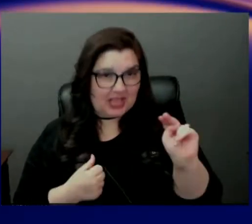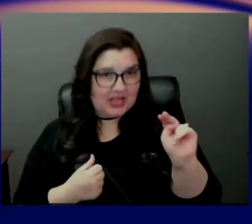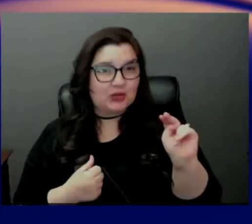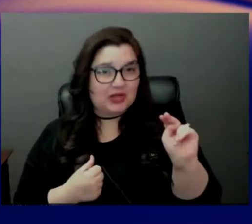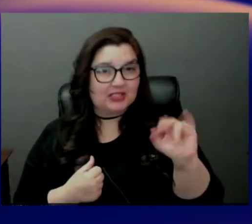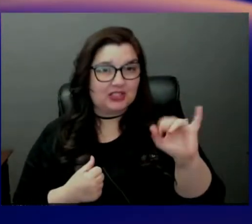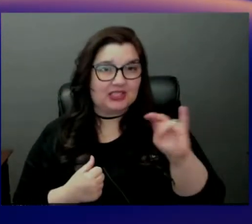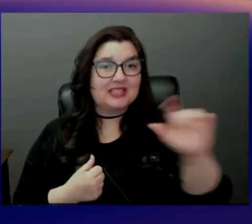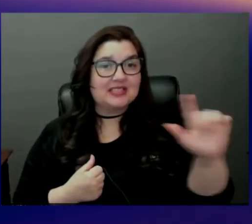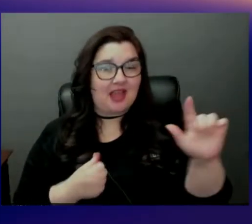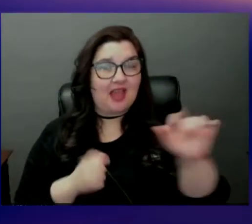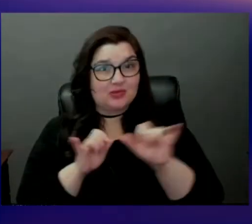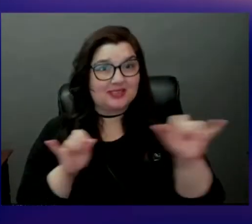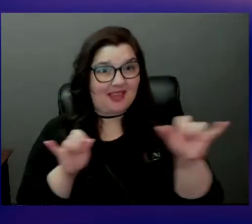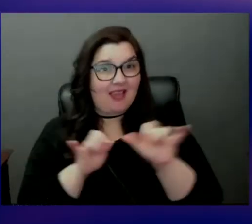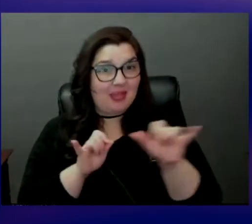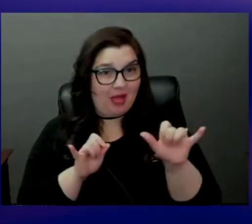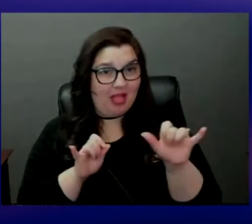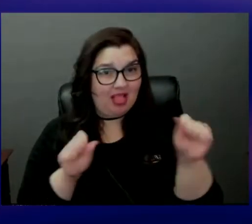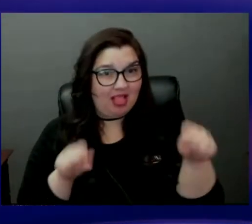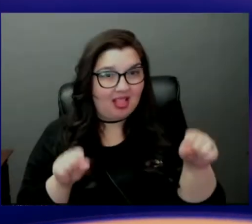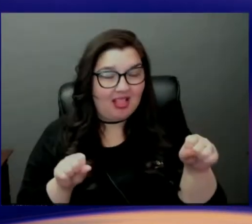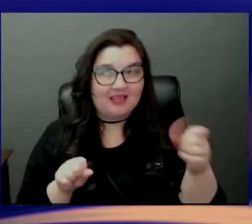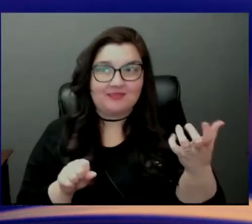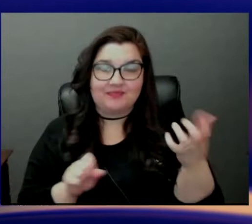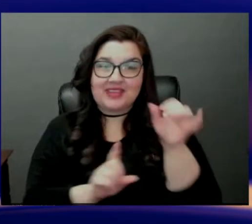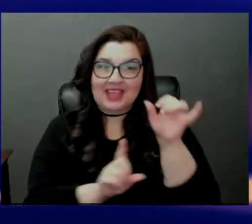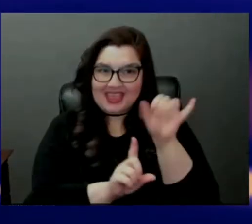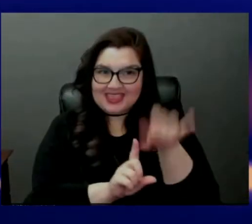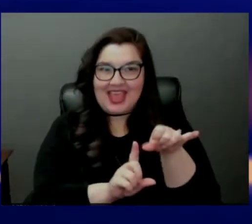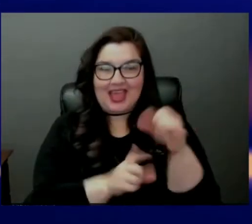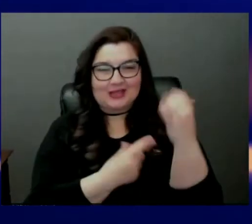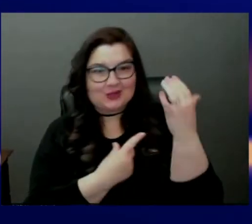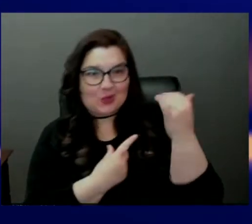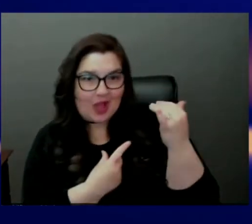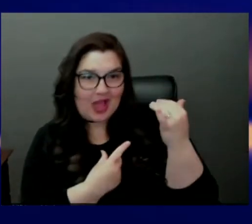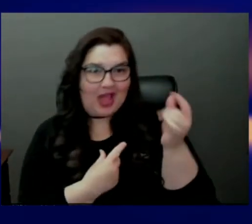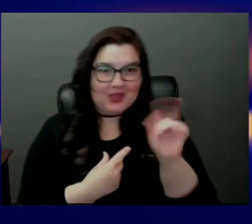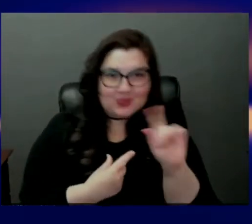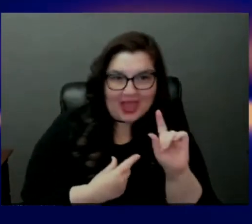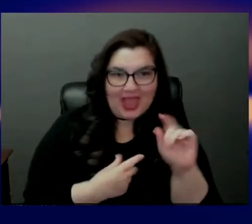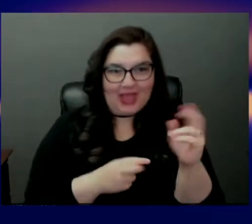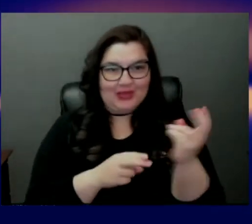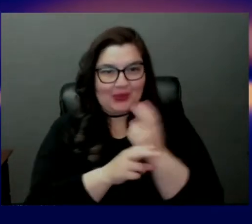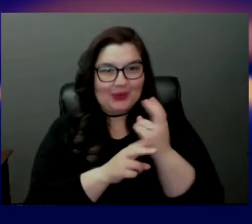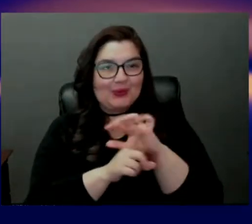So that's the why and the where and the use cases and really the applications that customers